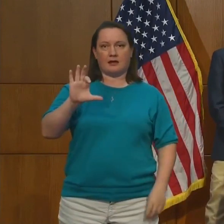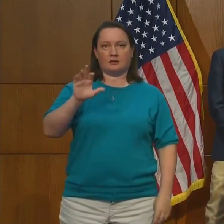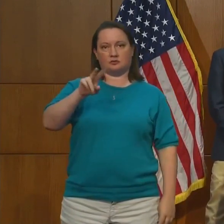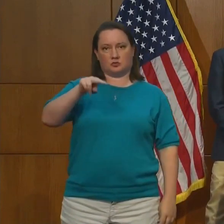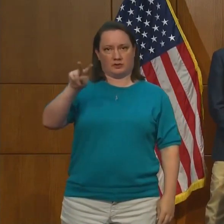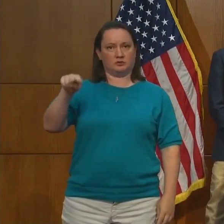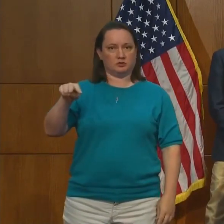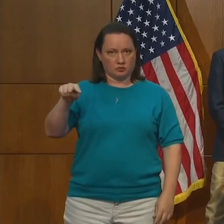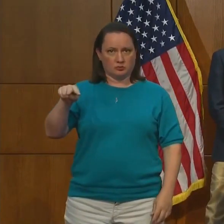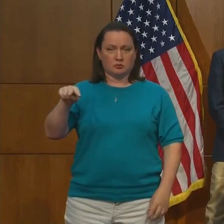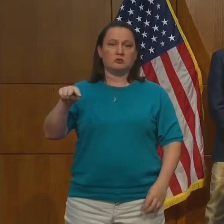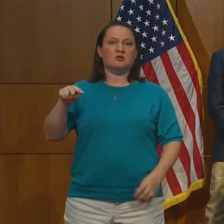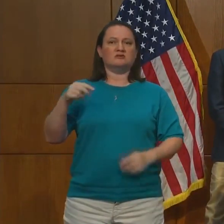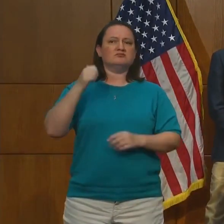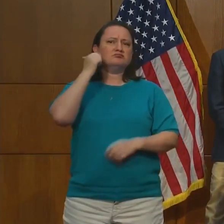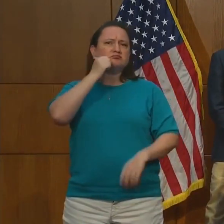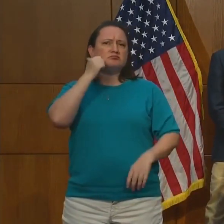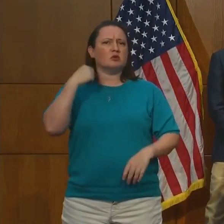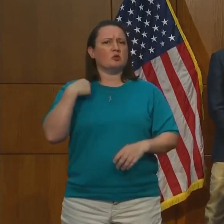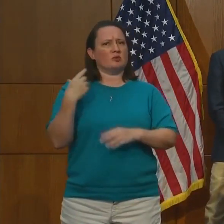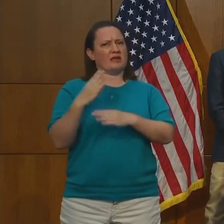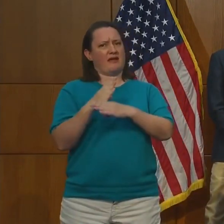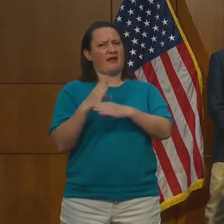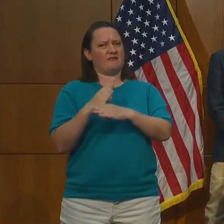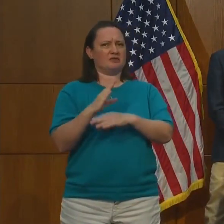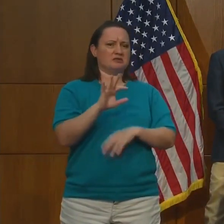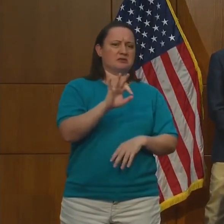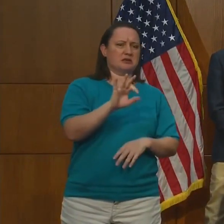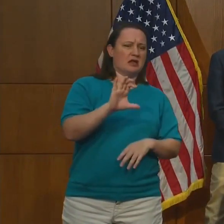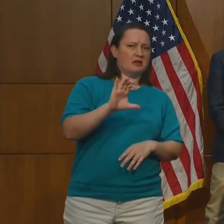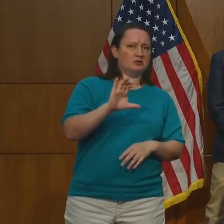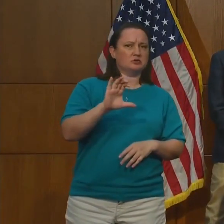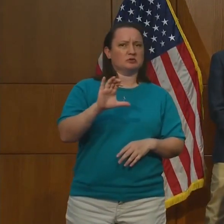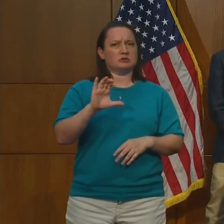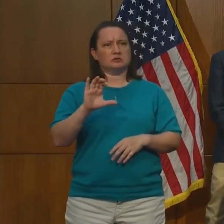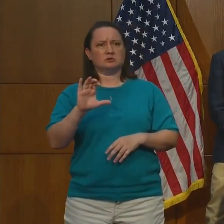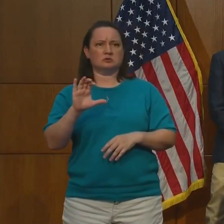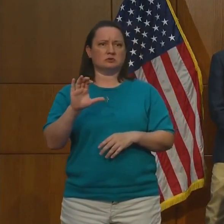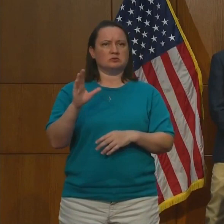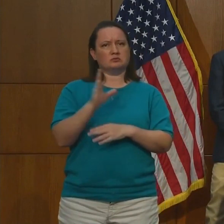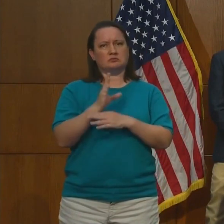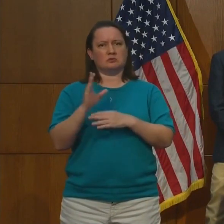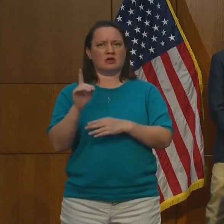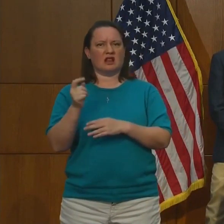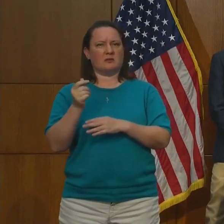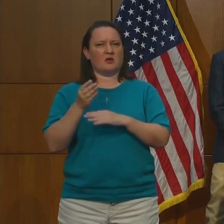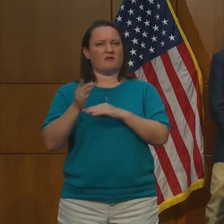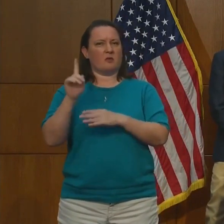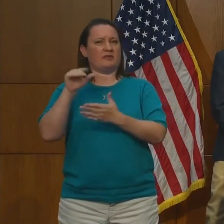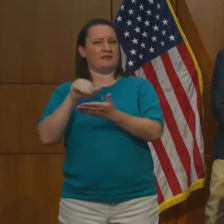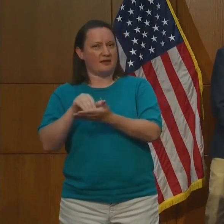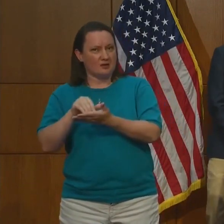NUMBERS OF THE NUMBER OF NEW CASES REPORTED YESTERDAY WAS A NINE HUNDRED AND TWENTY TWO